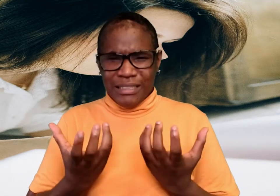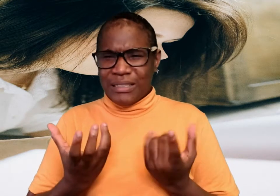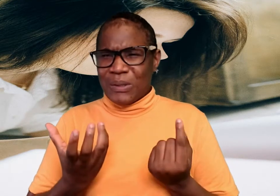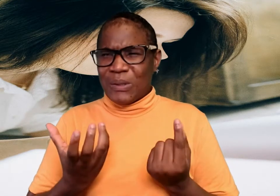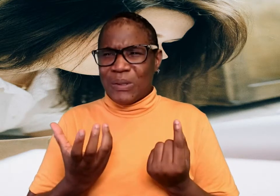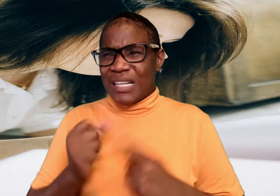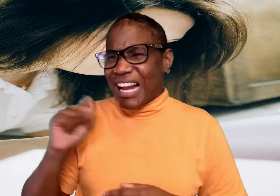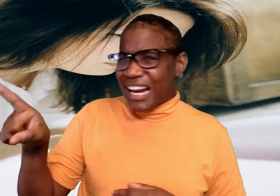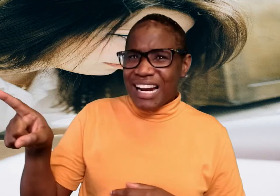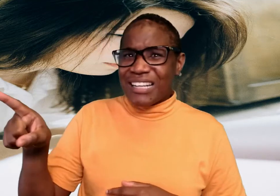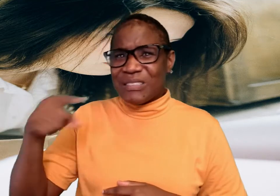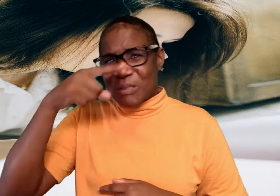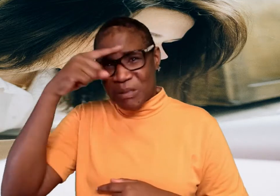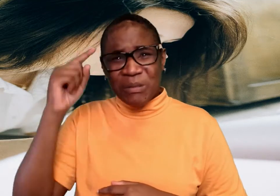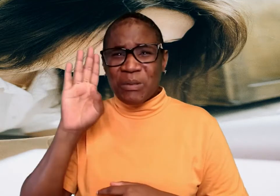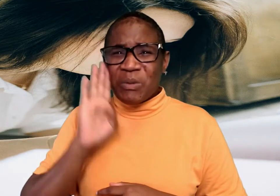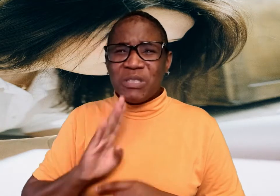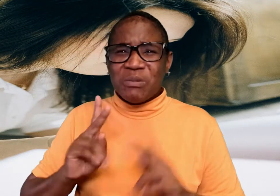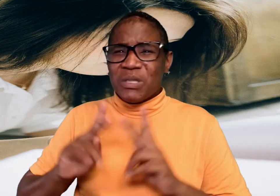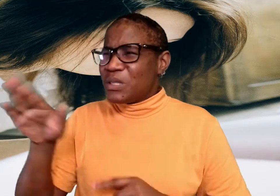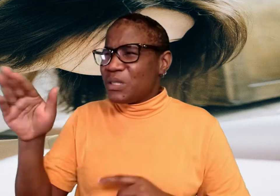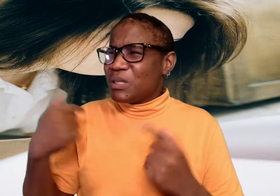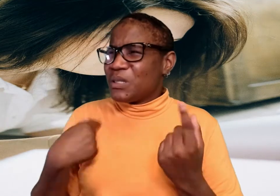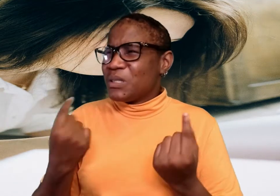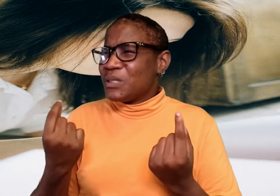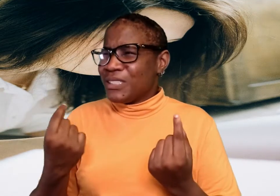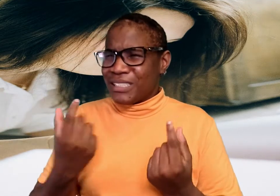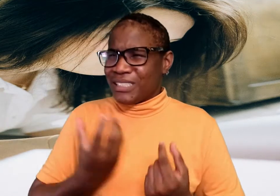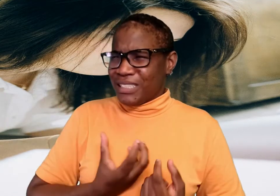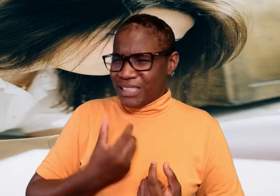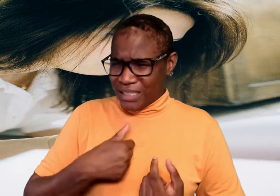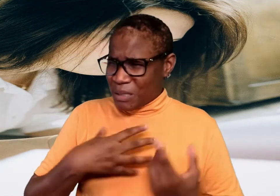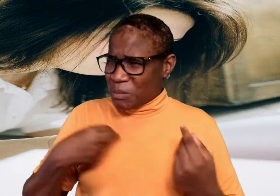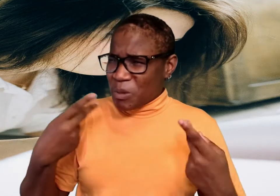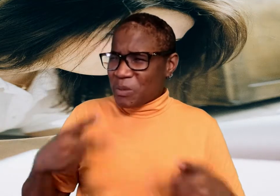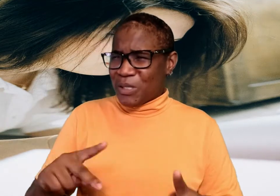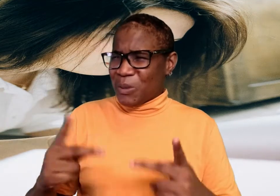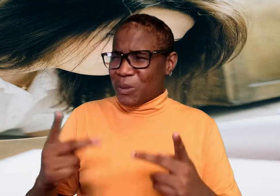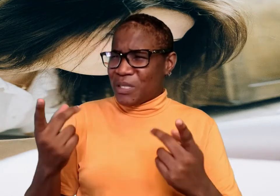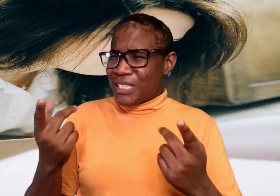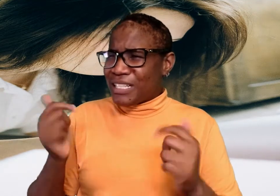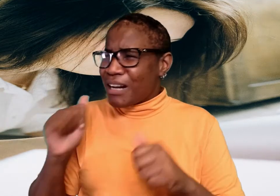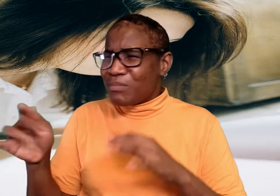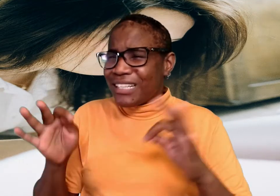Please do not ask Black and Brown people to explain white privilege or tell you what to